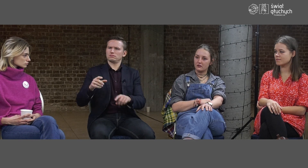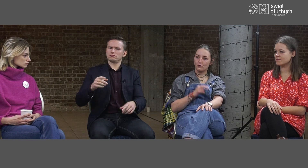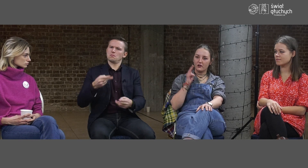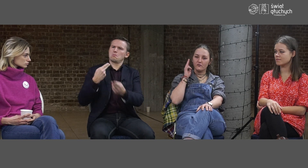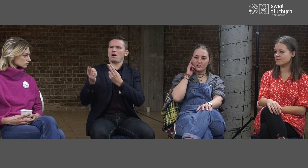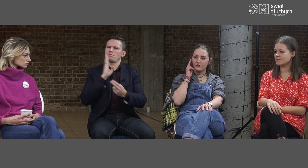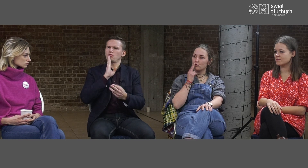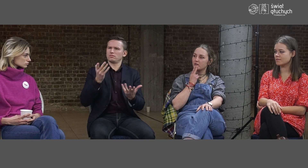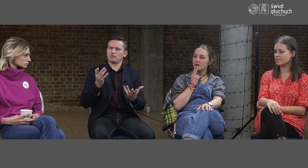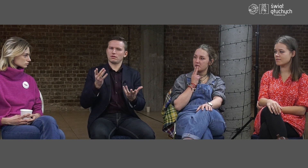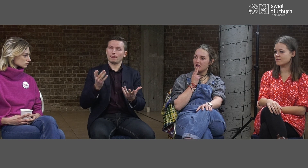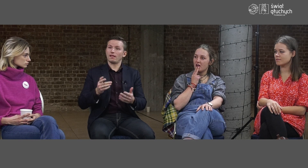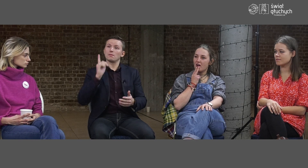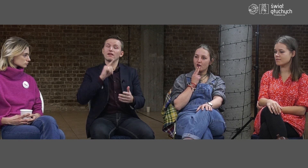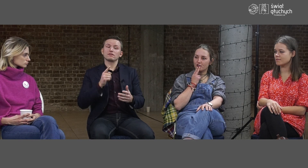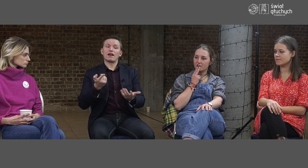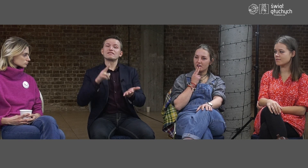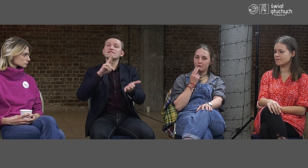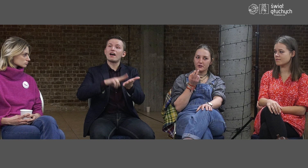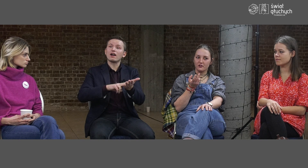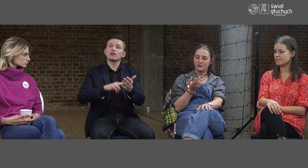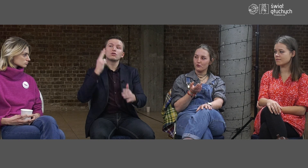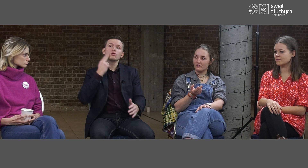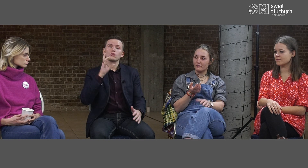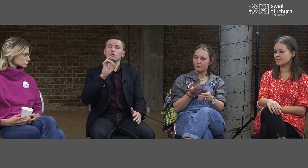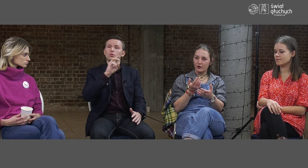is essentially "deaf-mute"? Although the term "deaf-mute"